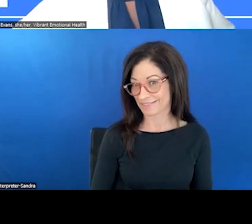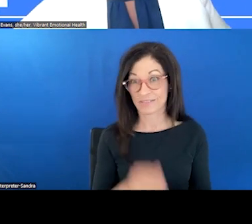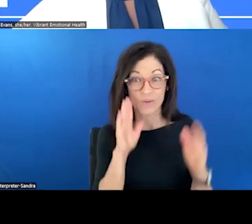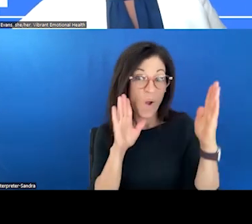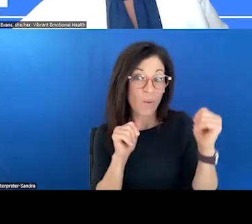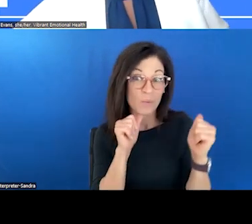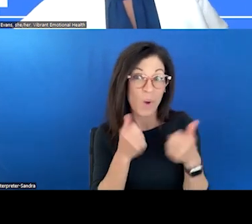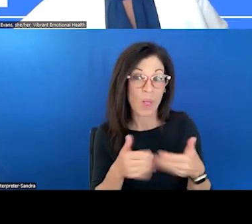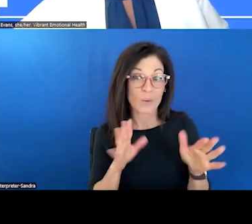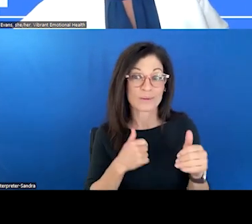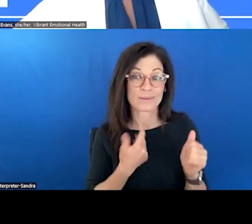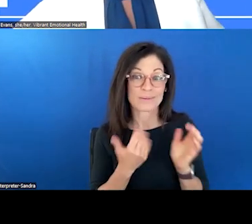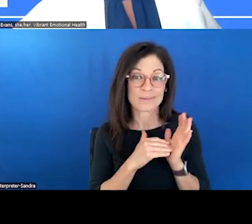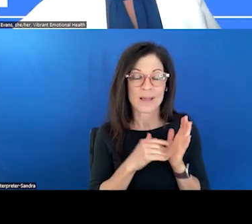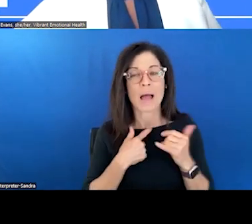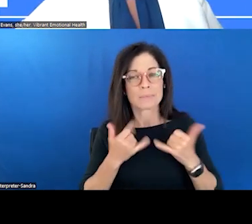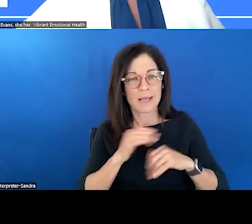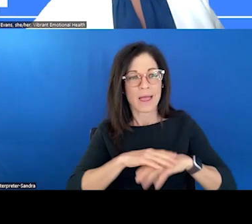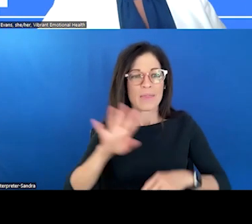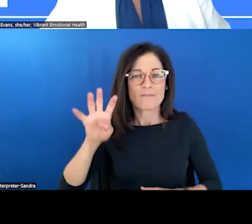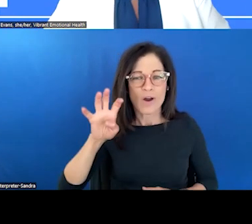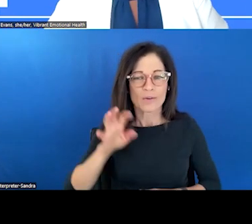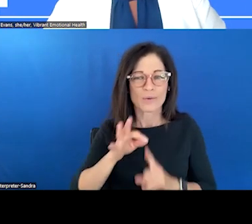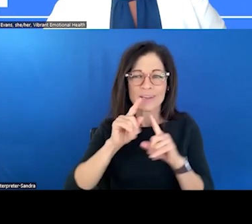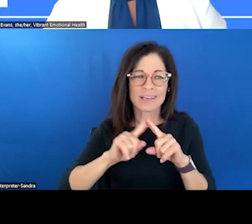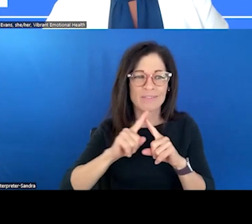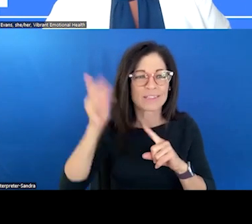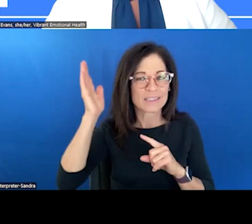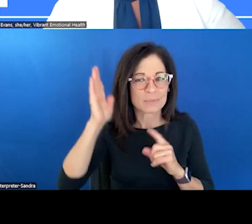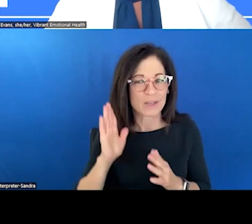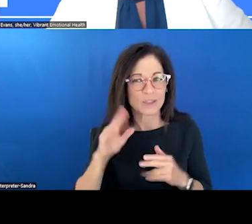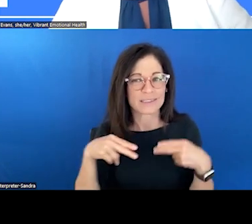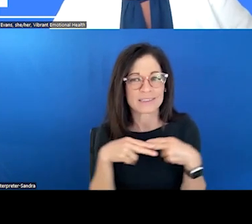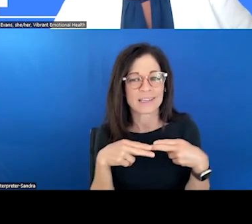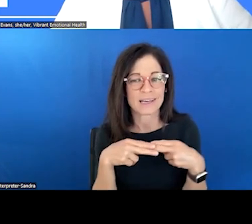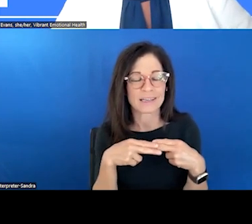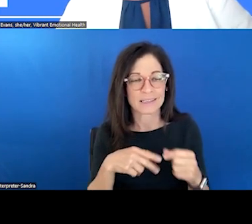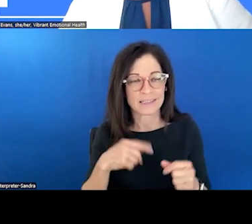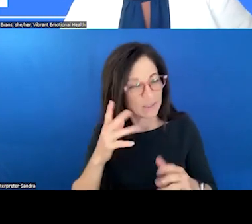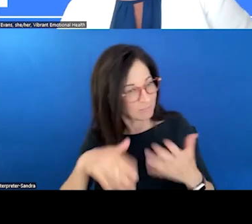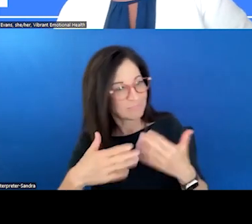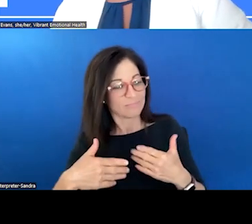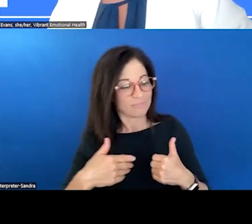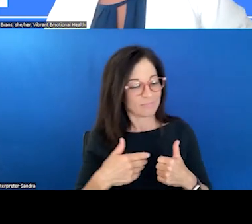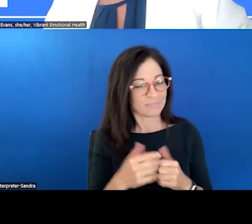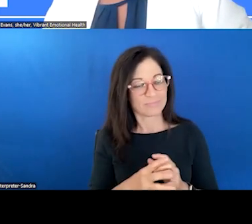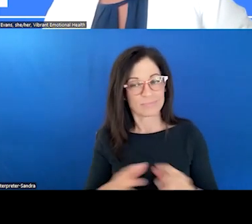I AM STILL ON THE 400 UNIQUE SPEAKER SLIDE. IF WE CAN PUSH FORWARD UNLESS MY COMPUTER NEEDS TO CATCH